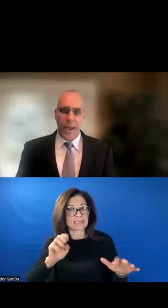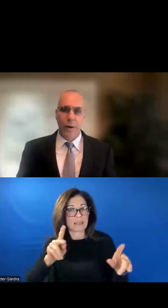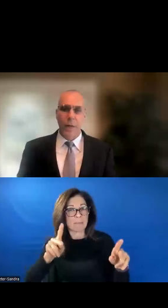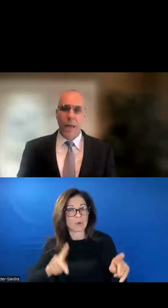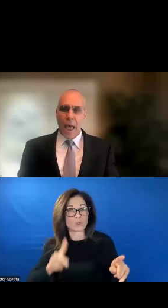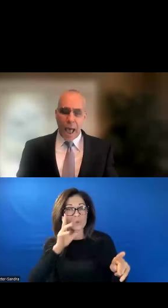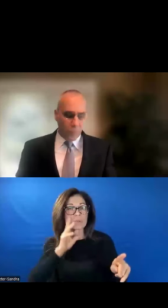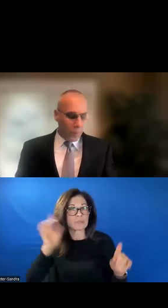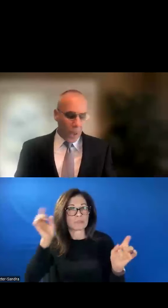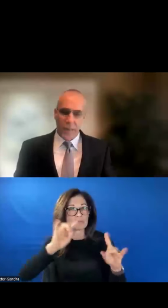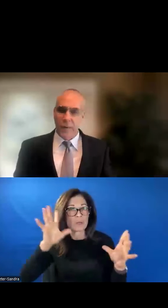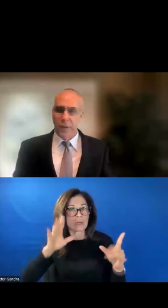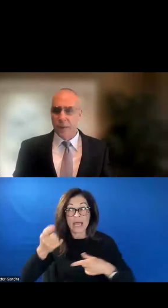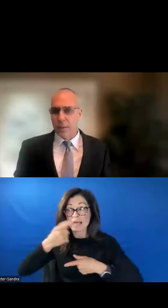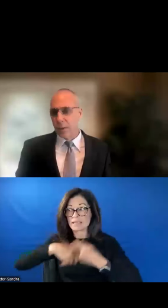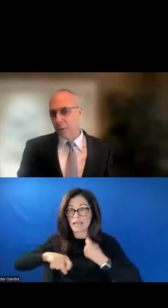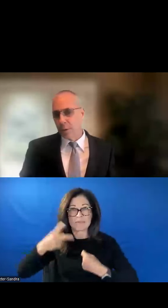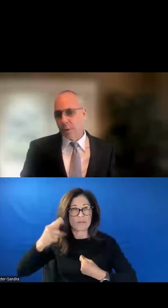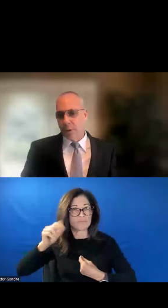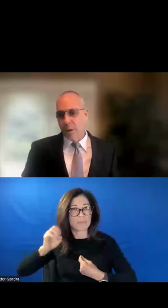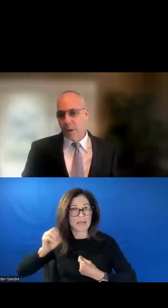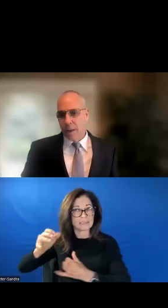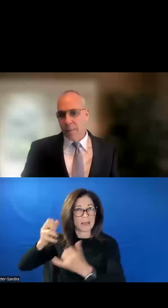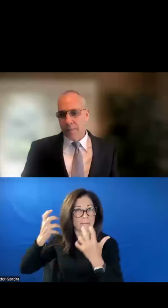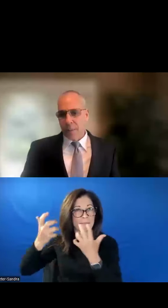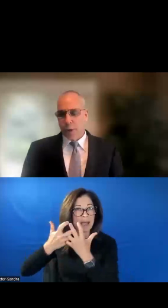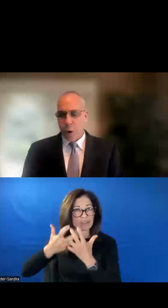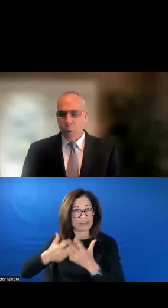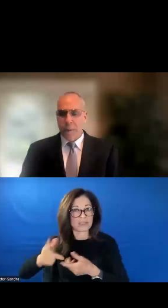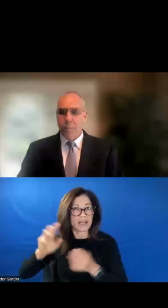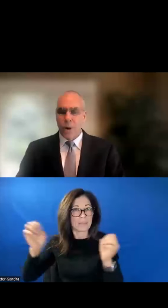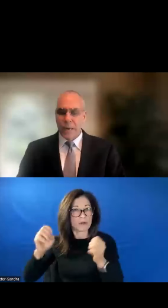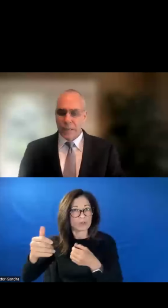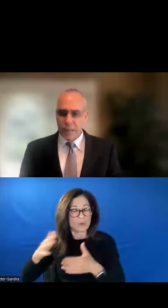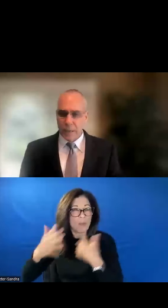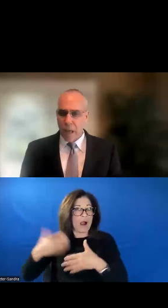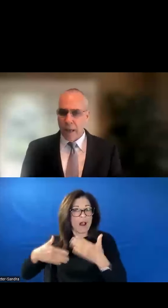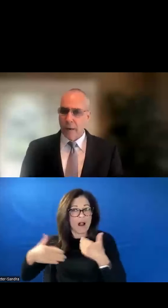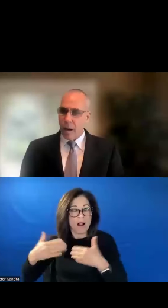HANDLED AT THE PACE OF THE INSTITUTION. IT BRINGS THINGS A LOT